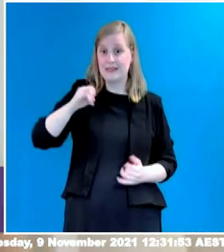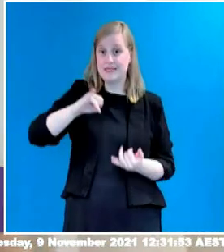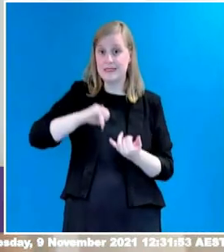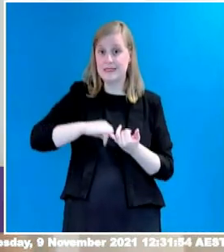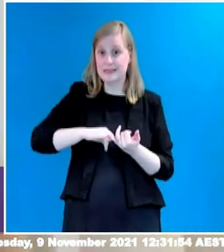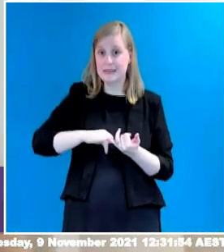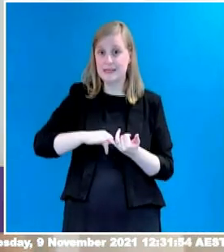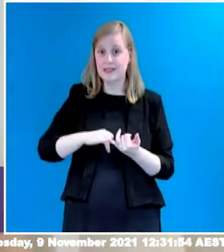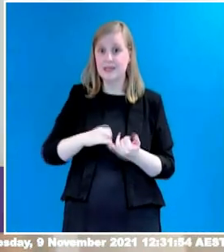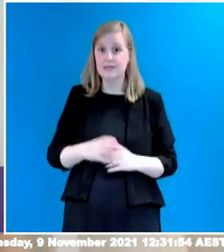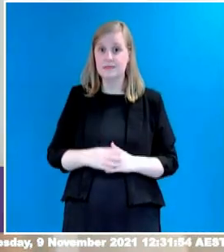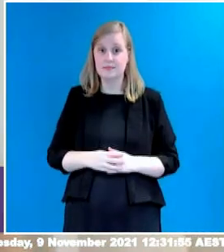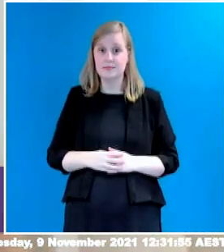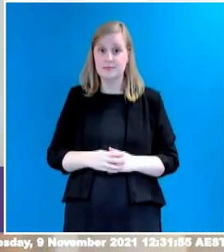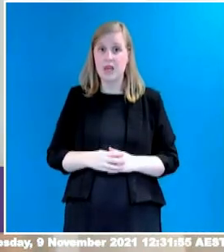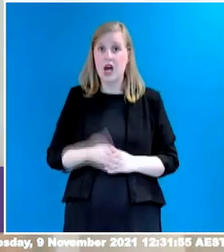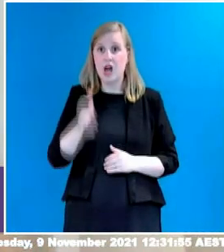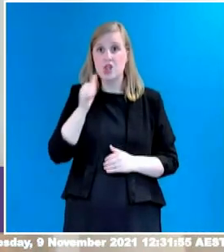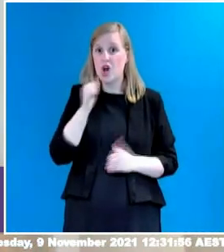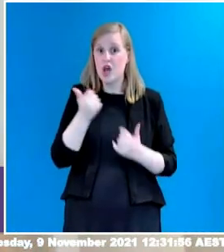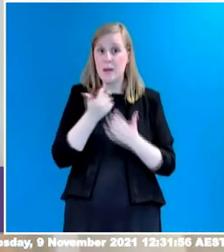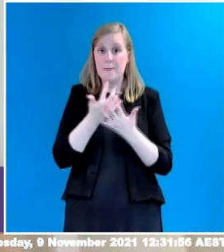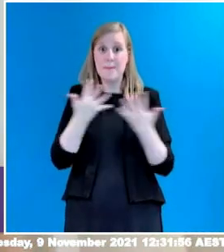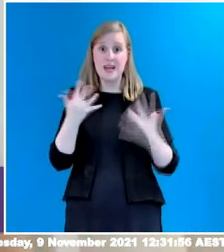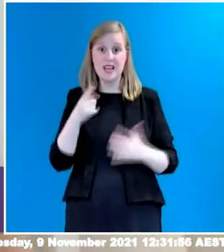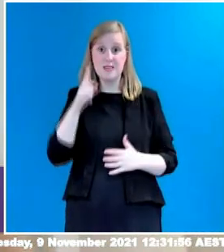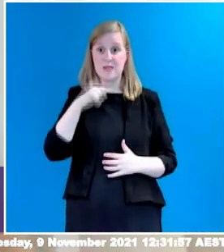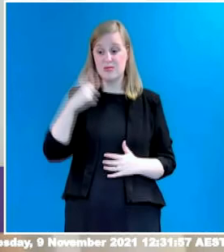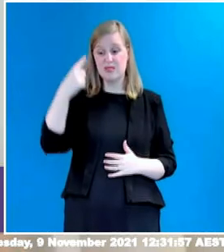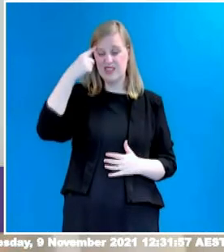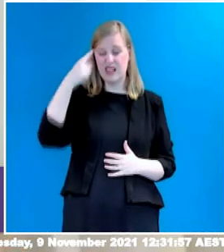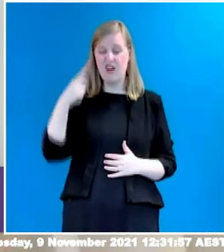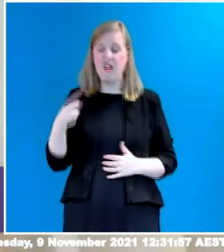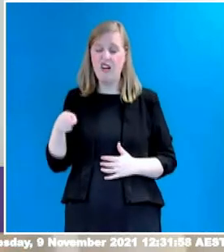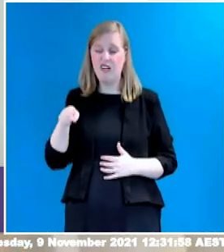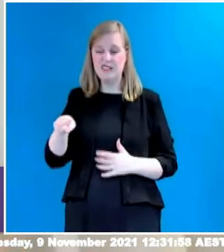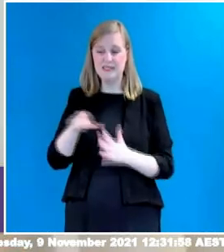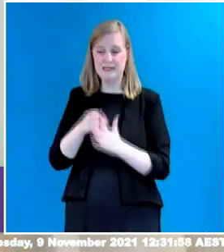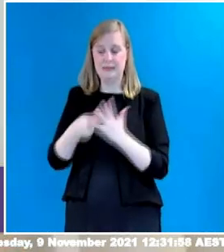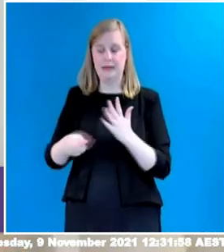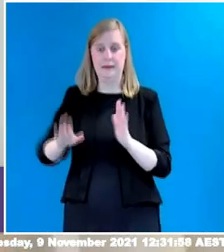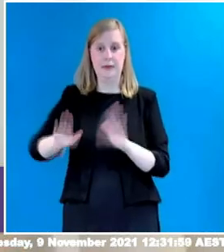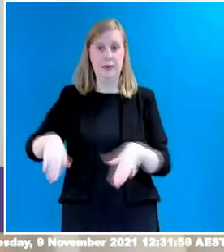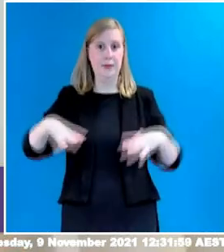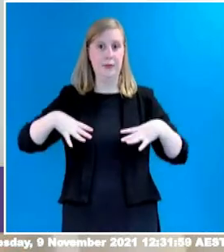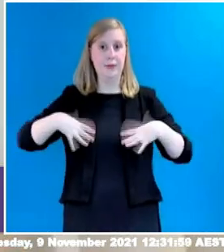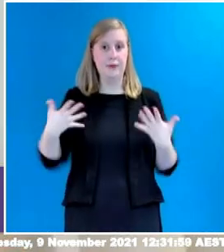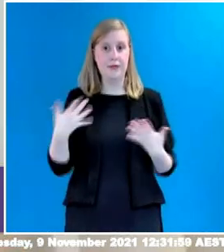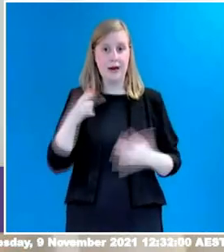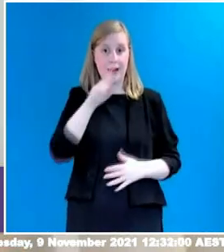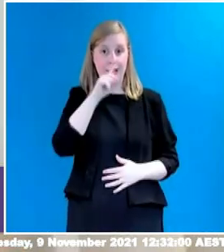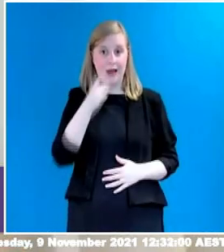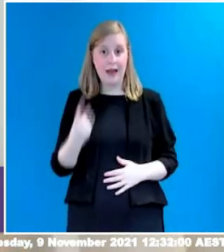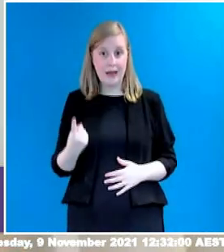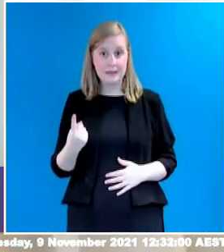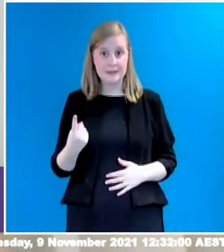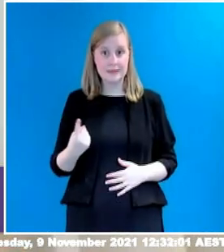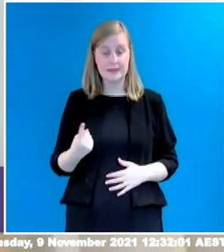I'm going to name prejudice. I refuse to use polite words in that space, mainly because prejudice is such a revolting thing.